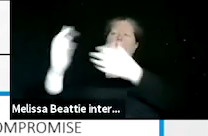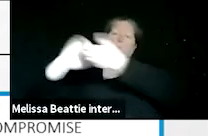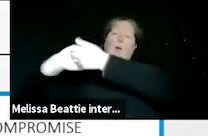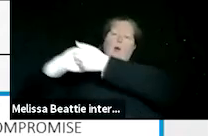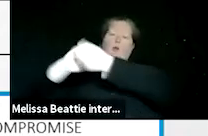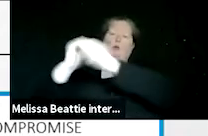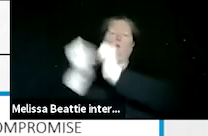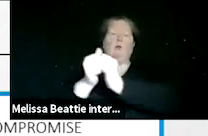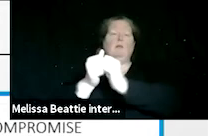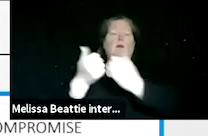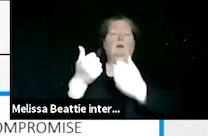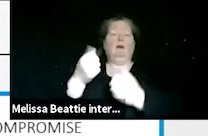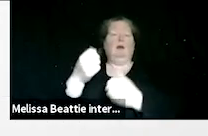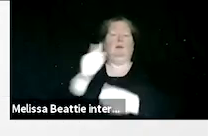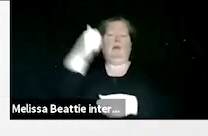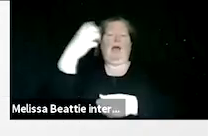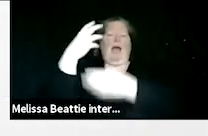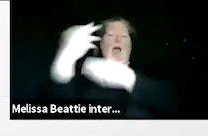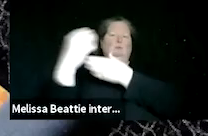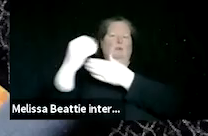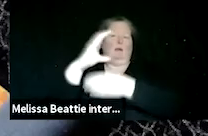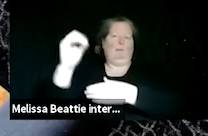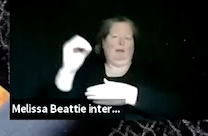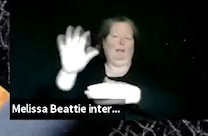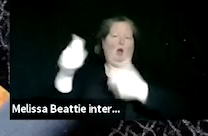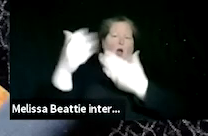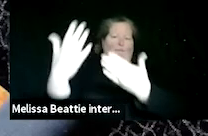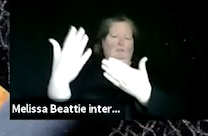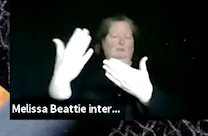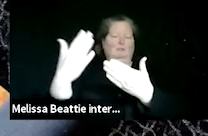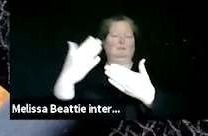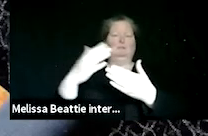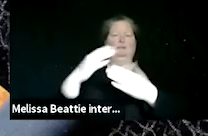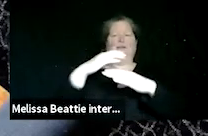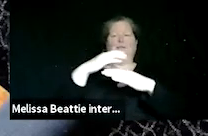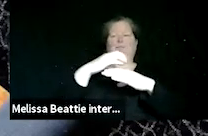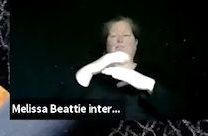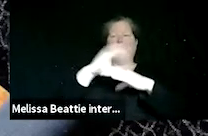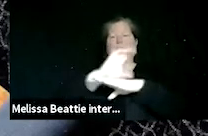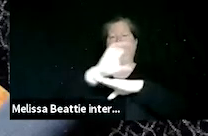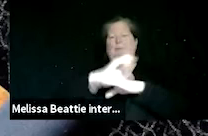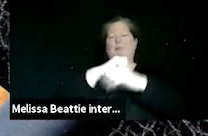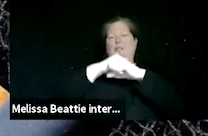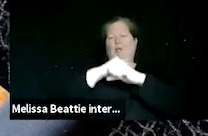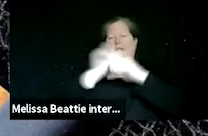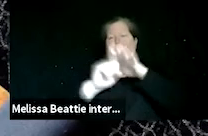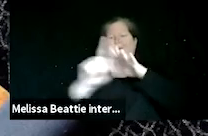Ben Woelk: Again, you get the idea. We're trying to do the there is a play factor to it. But there's also an Rick Mislan: Engagement factor with it.